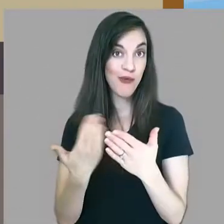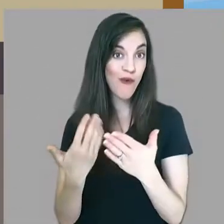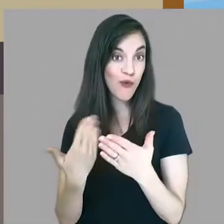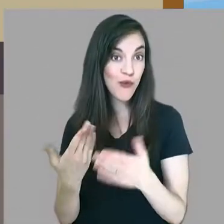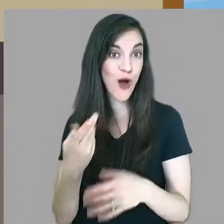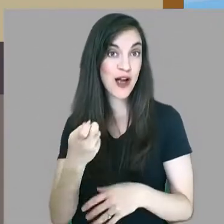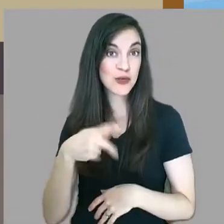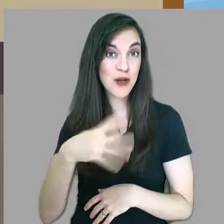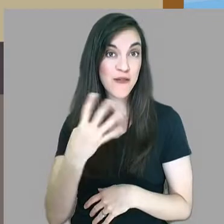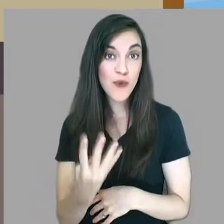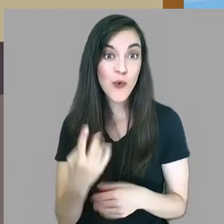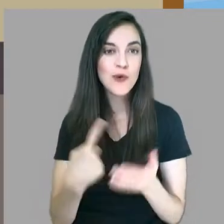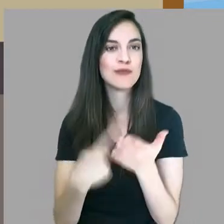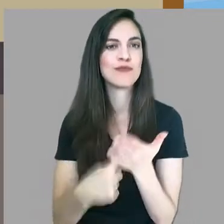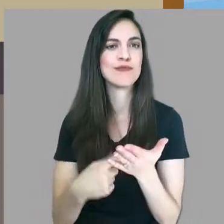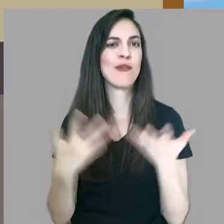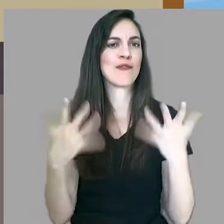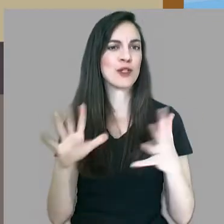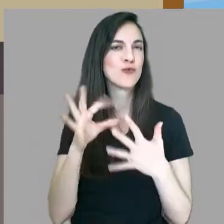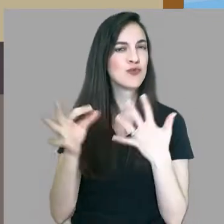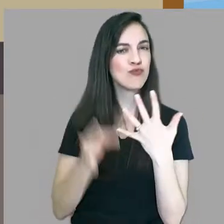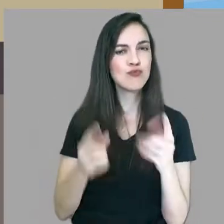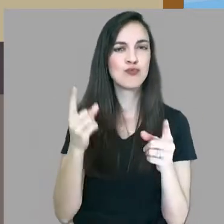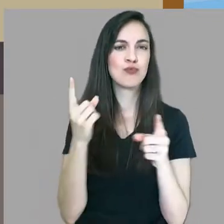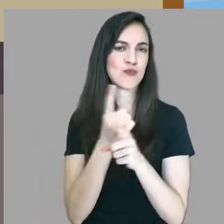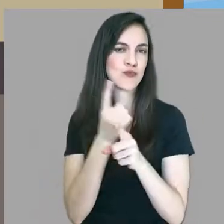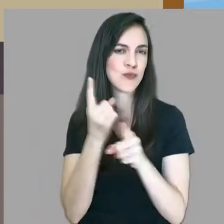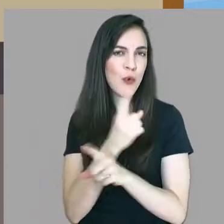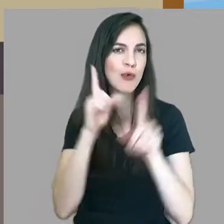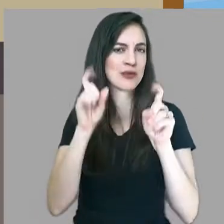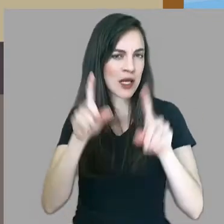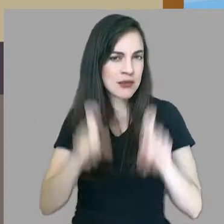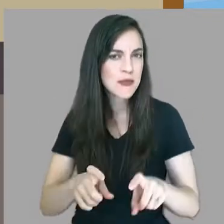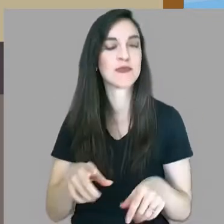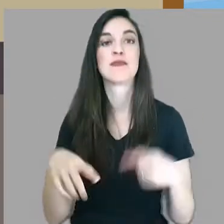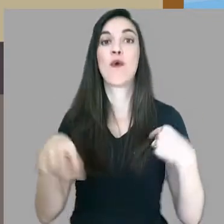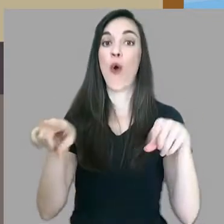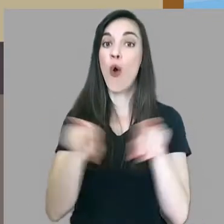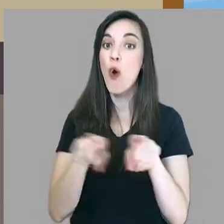In HLP4, we discussed choosing appropriate assessments tools for your students